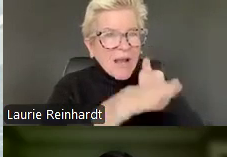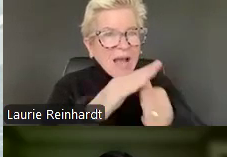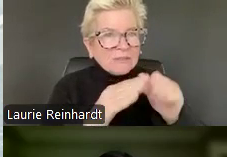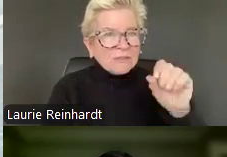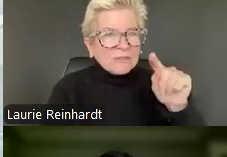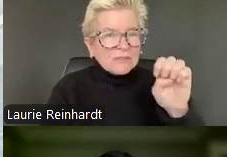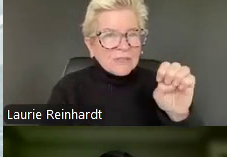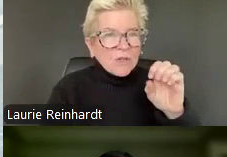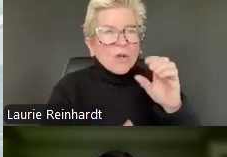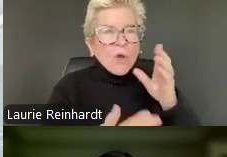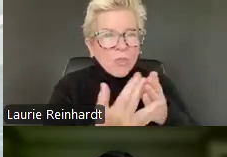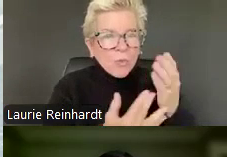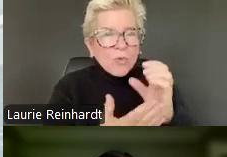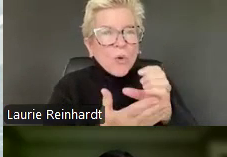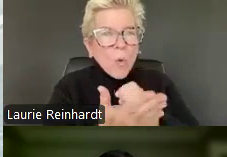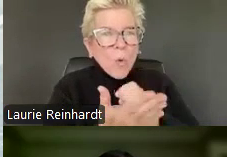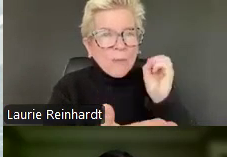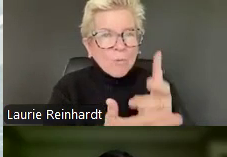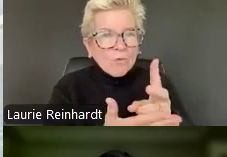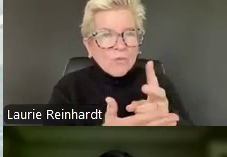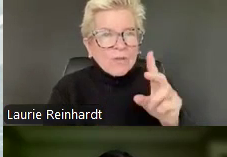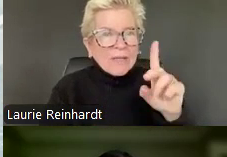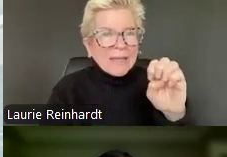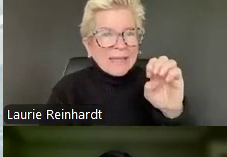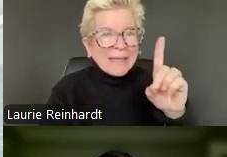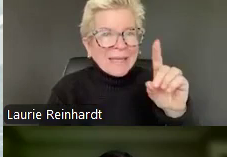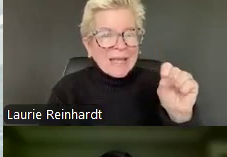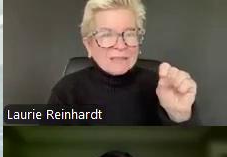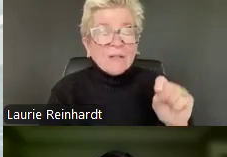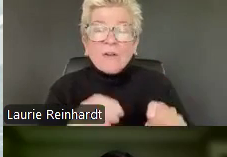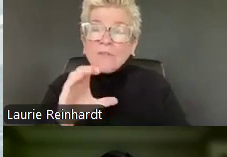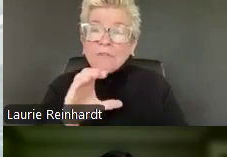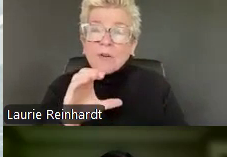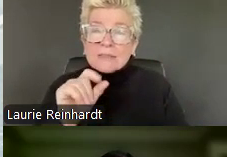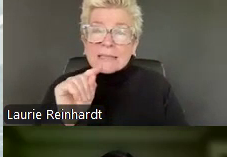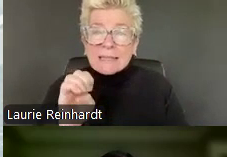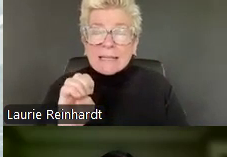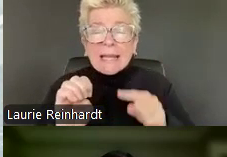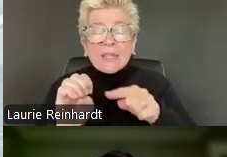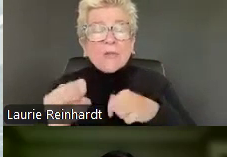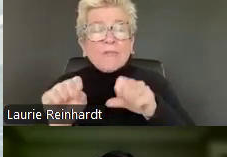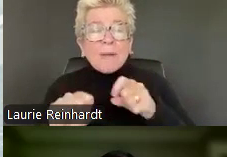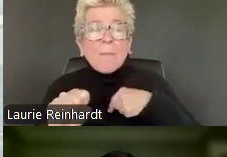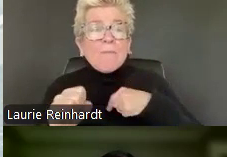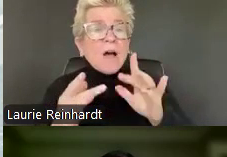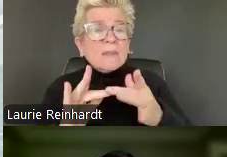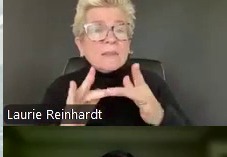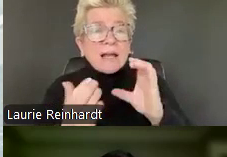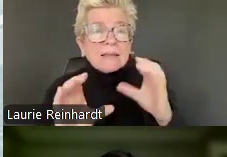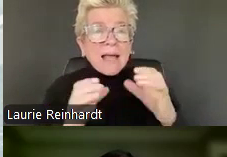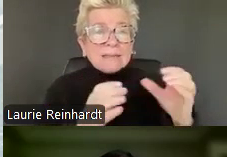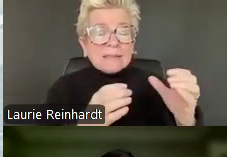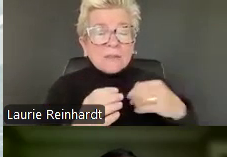EDS for CTE. There is the availability for online classes to be CTE courses